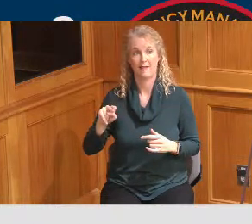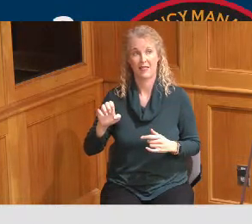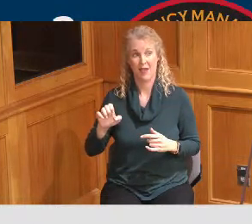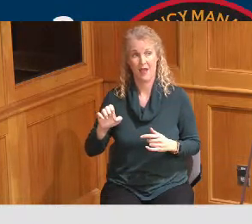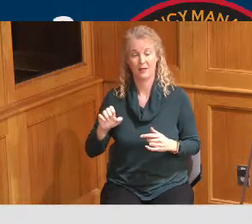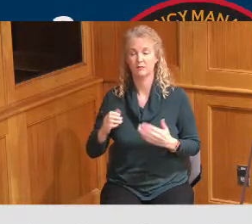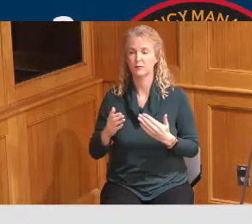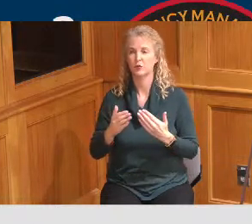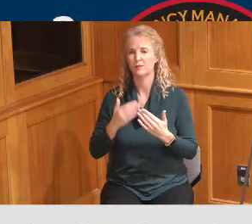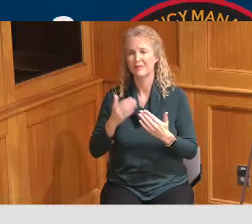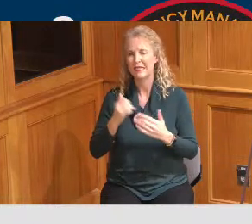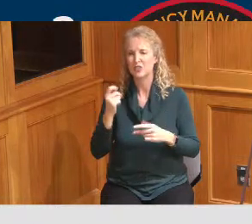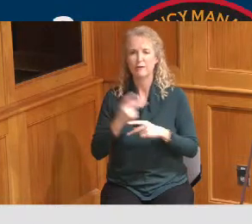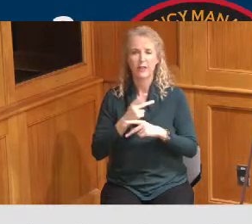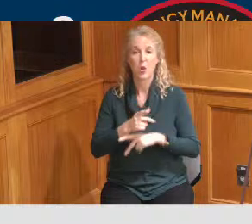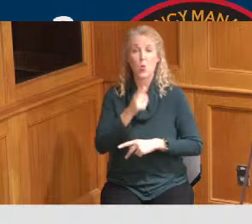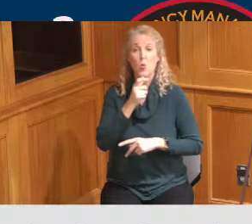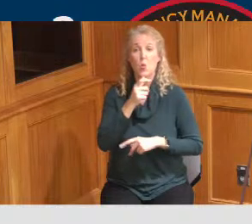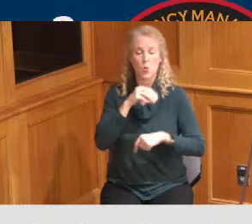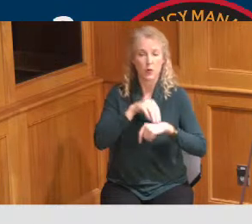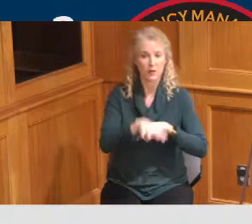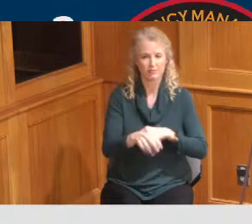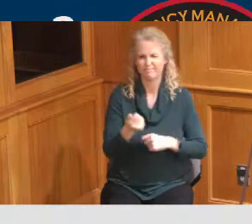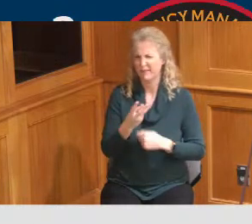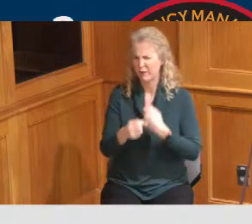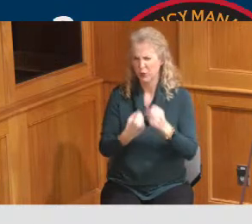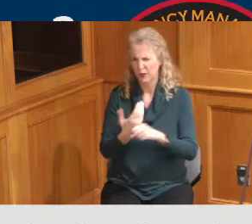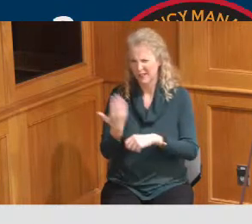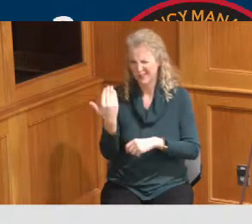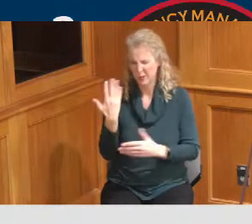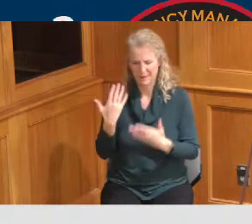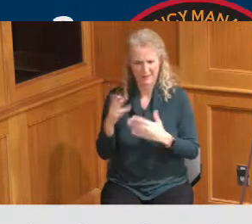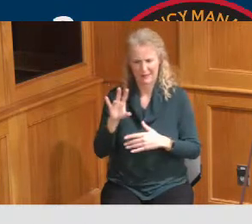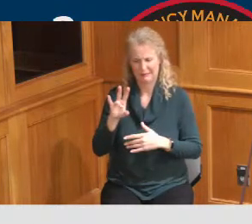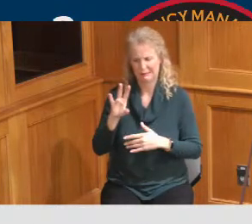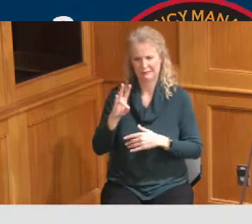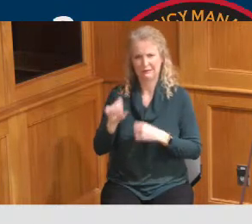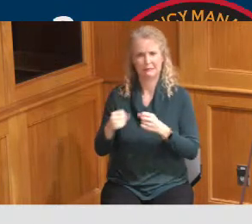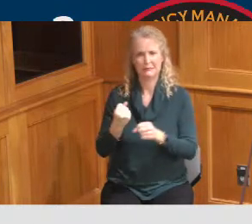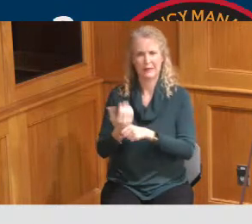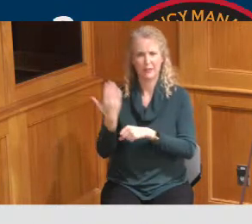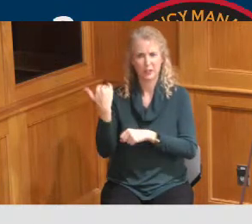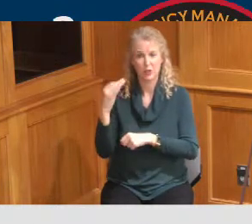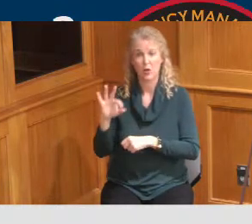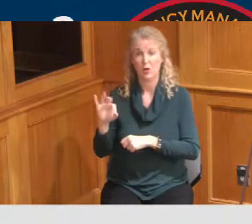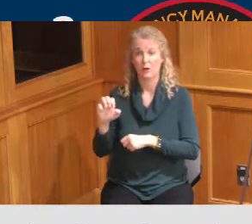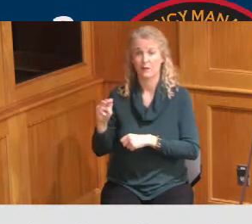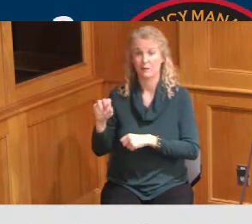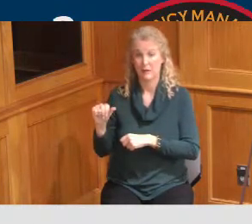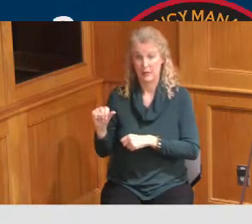impacts so several years ago about five six seven years ago FEMA came out with sort of a graphic